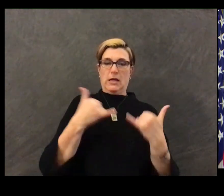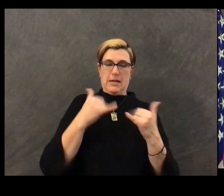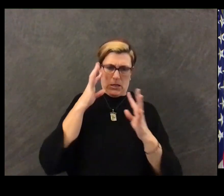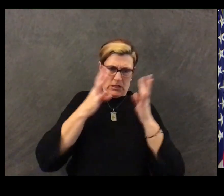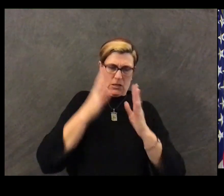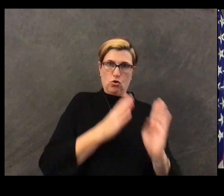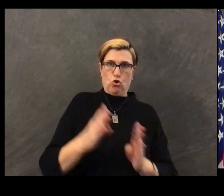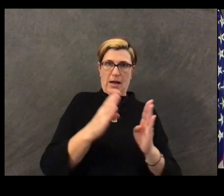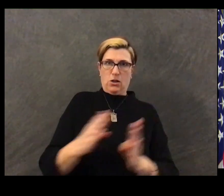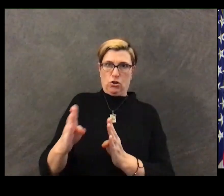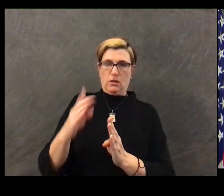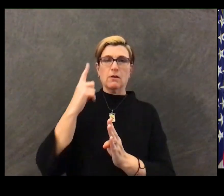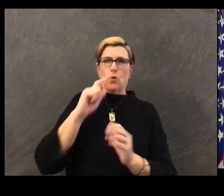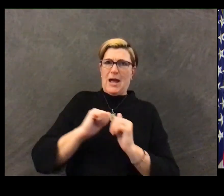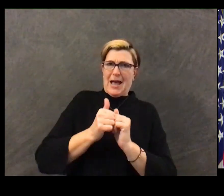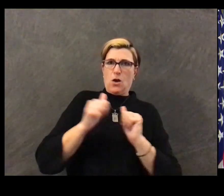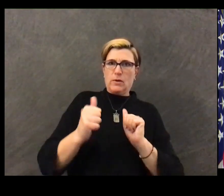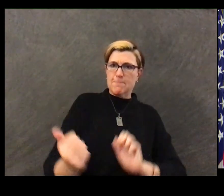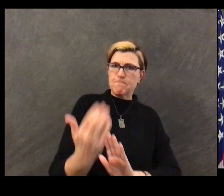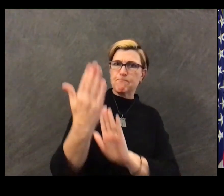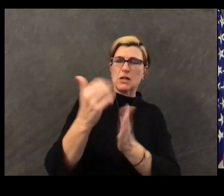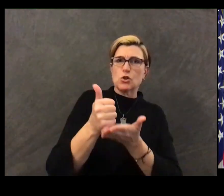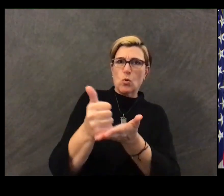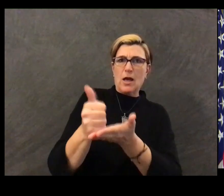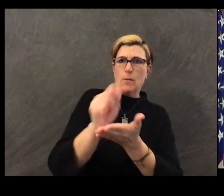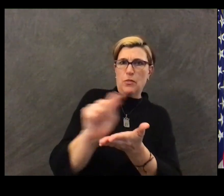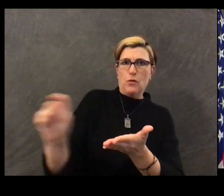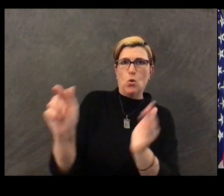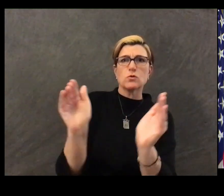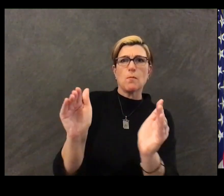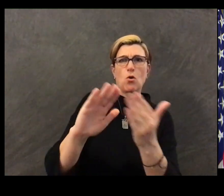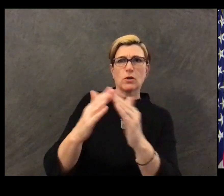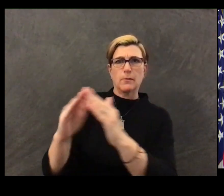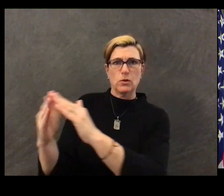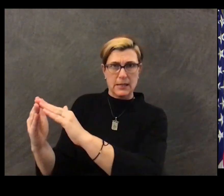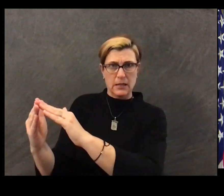full spectrum of needs in these communities supporting both health and